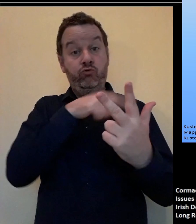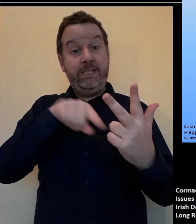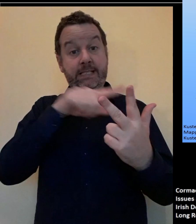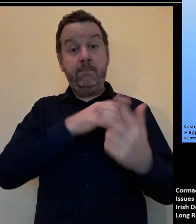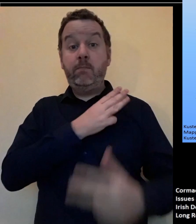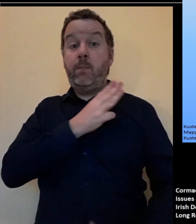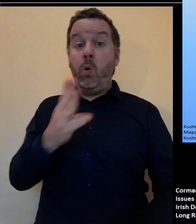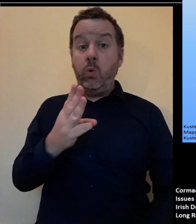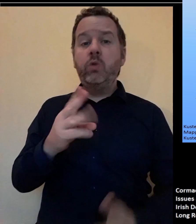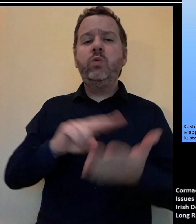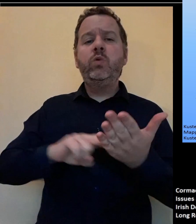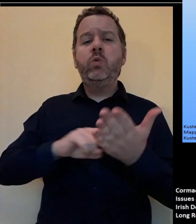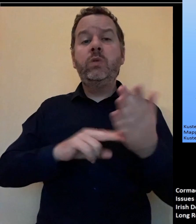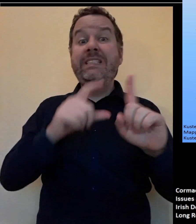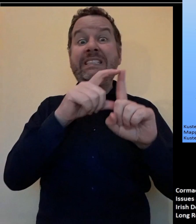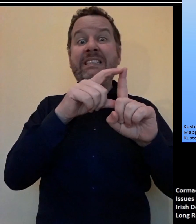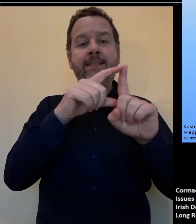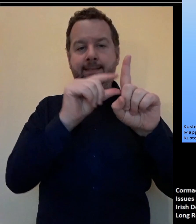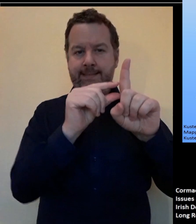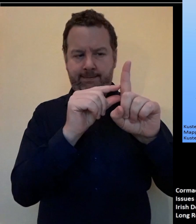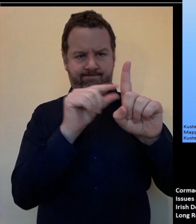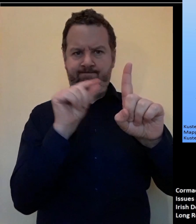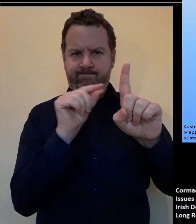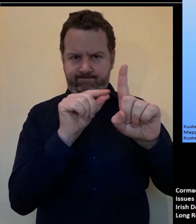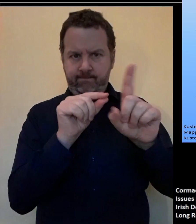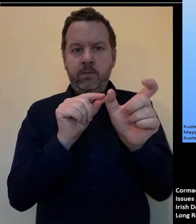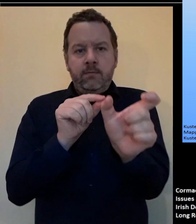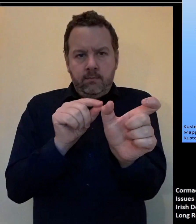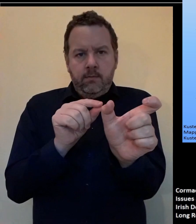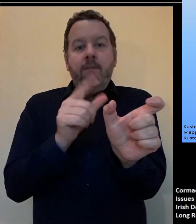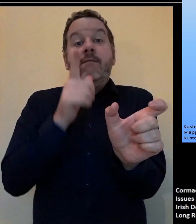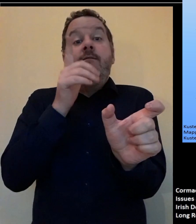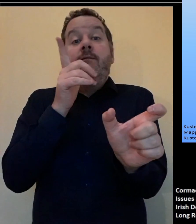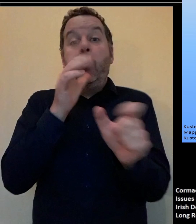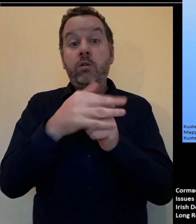they propose a more inclusive use, generally speaking, in Deaf studies, of 'deaf'